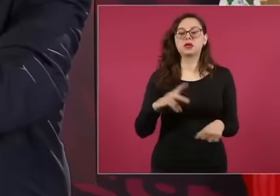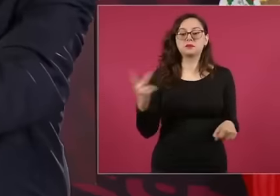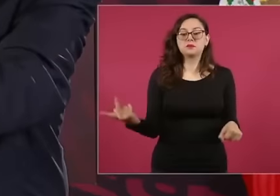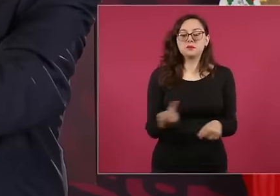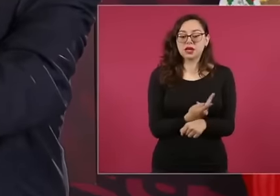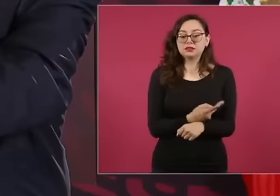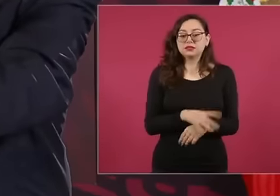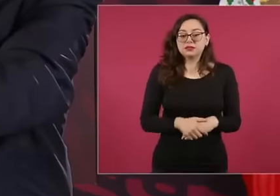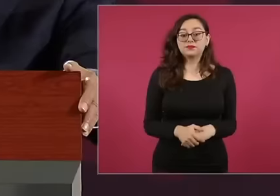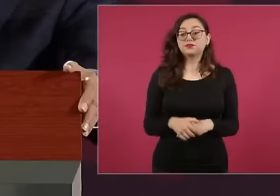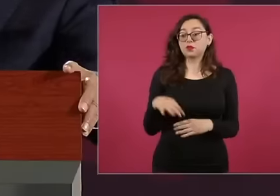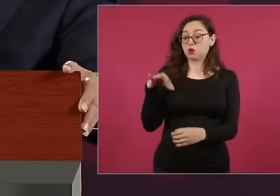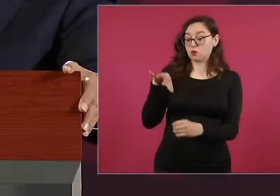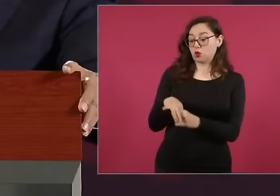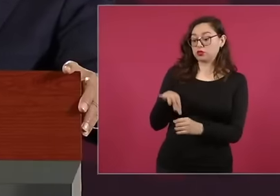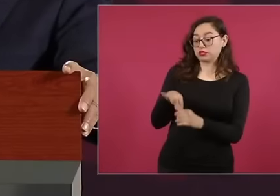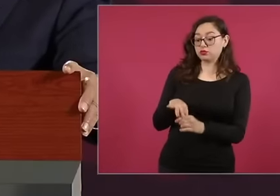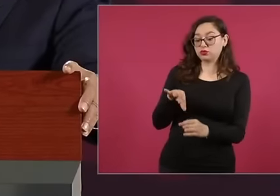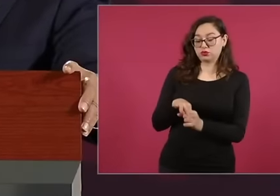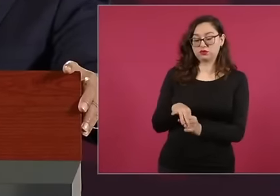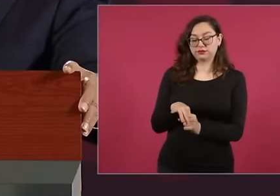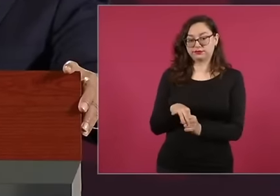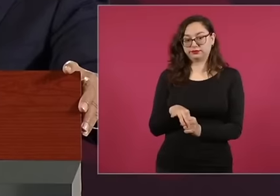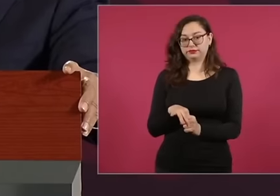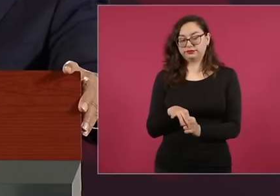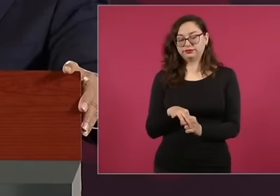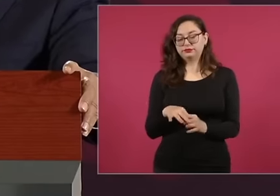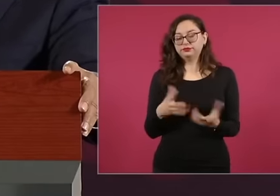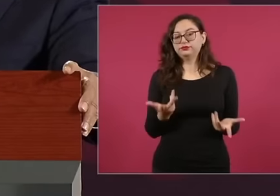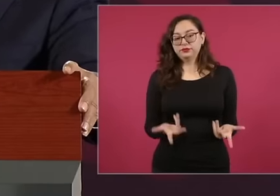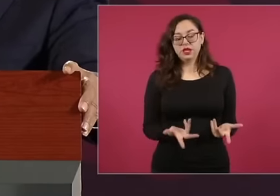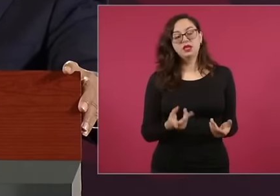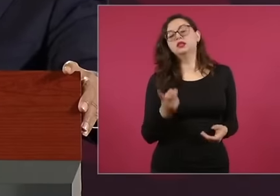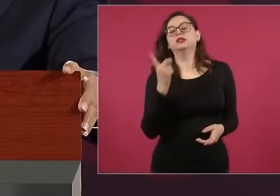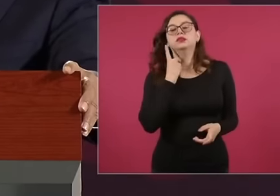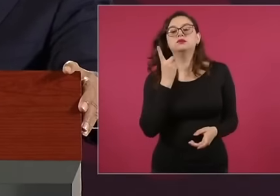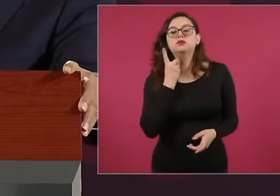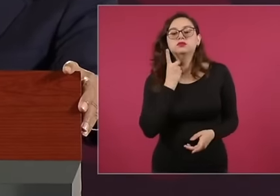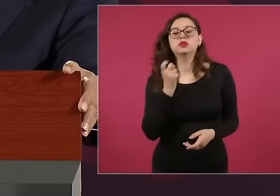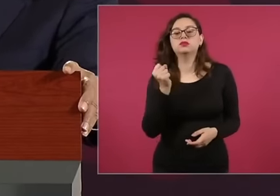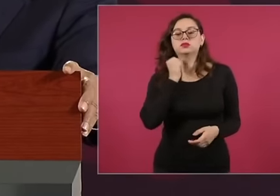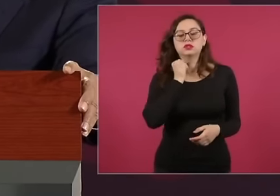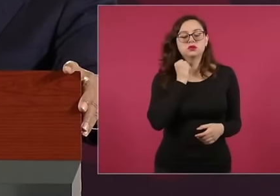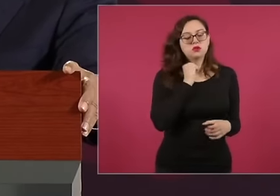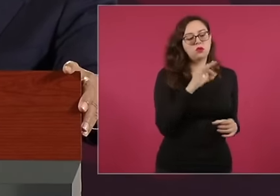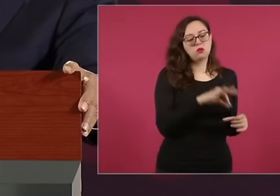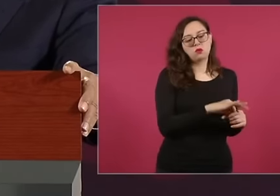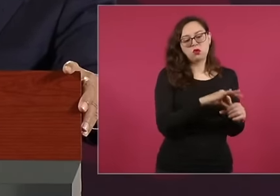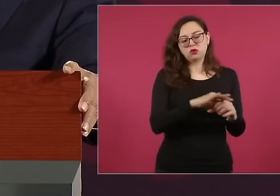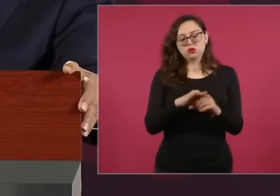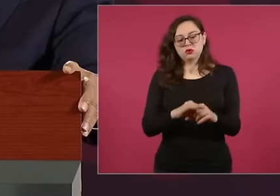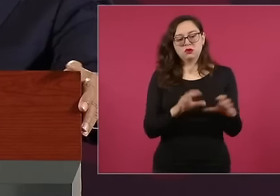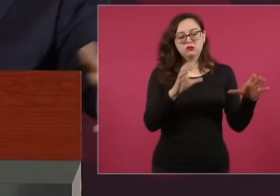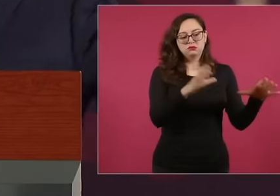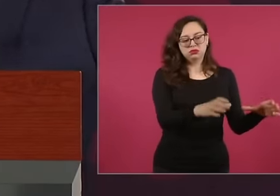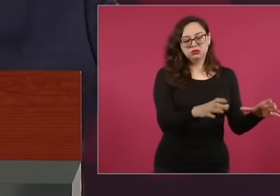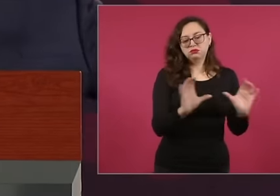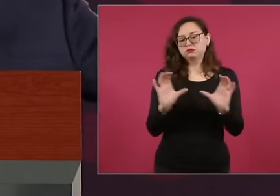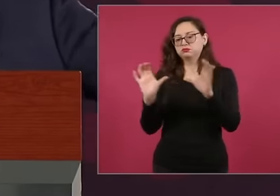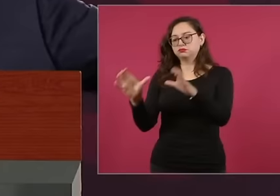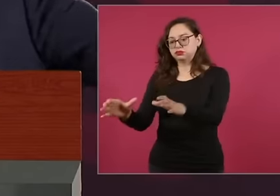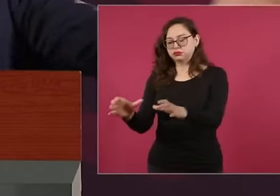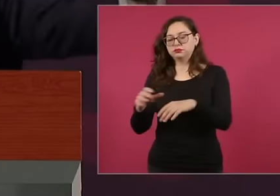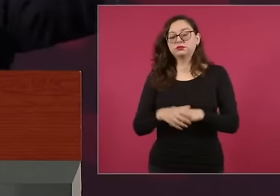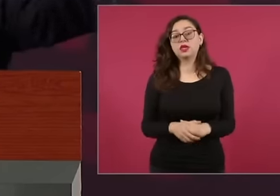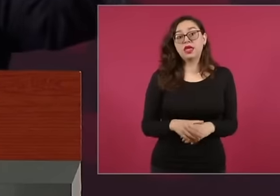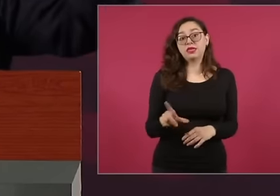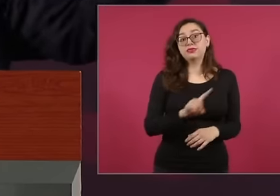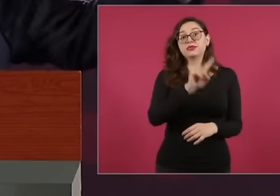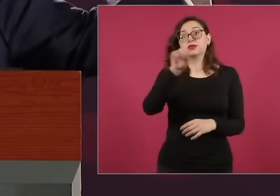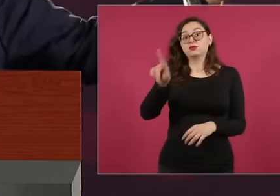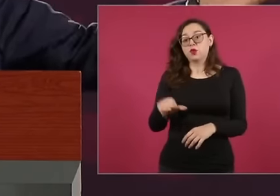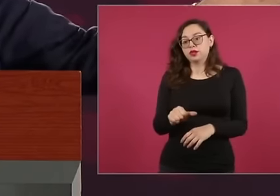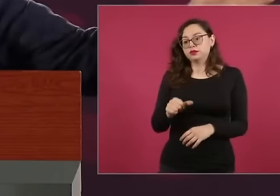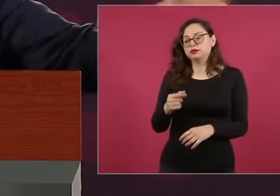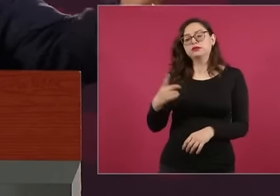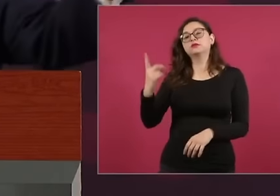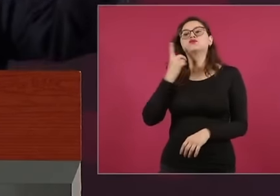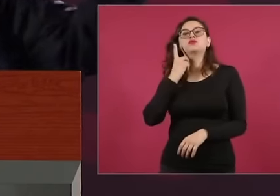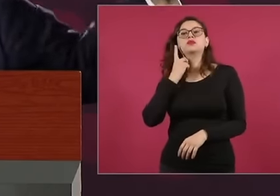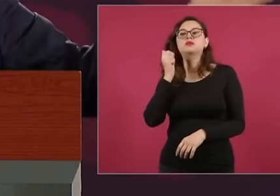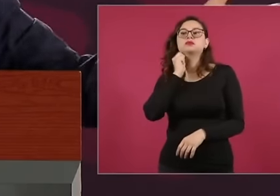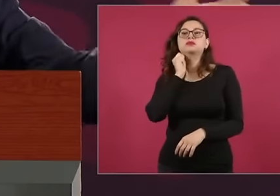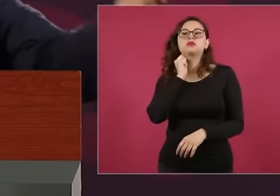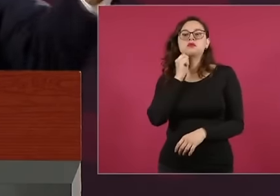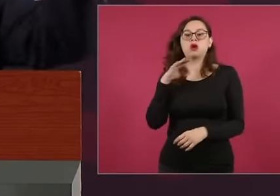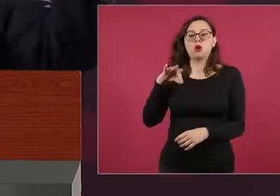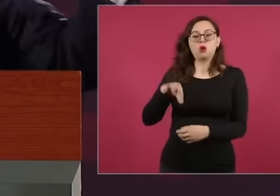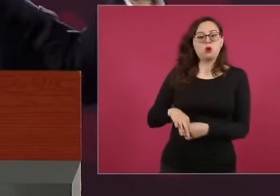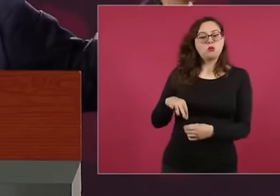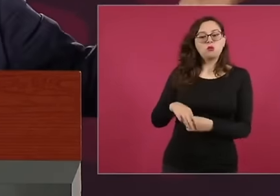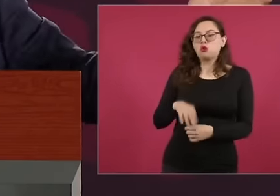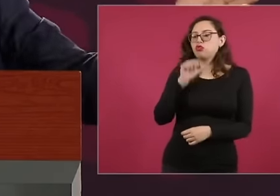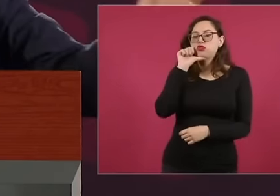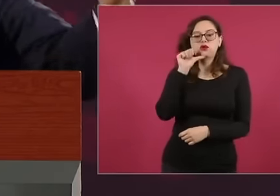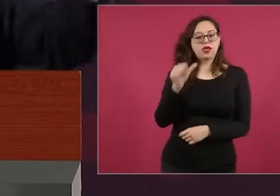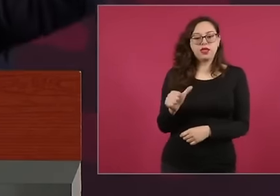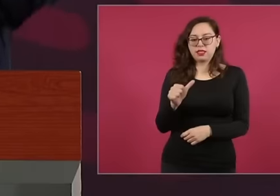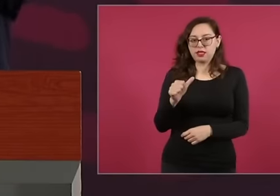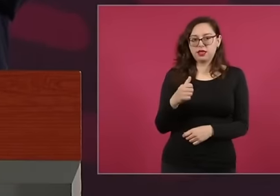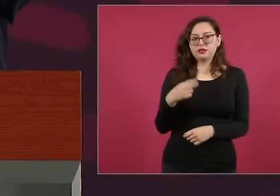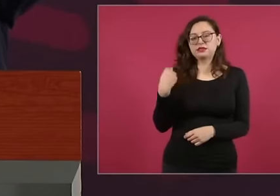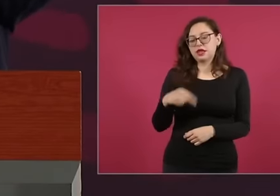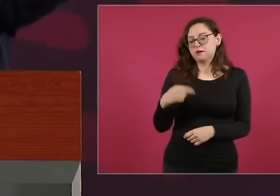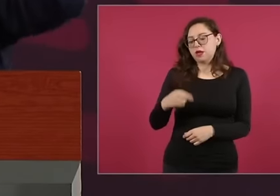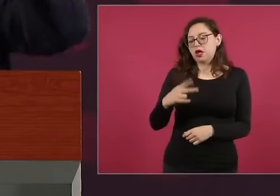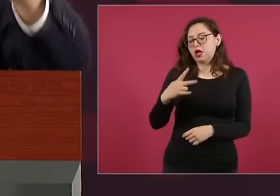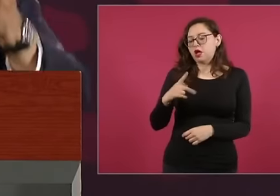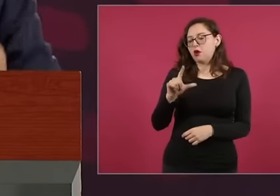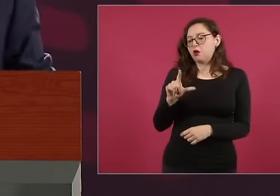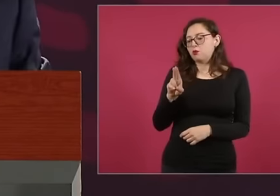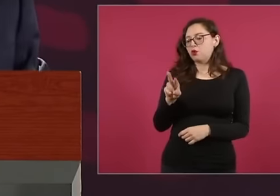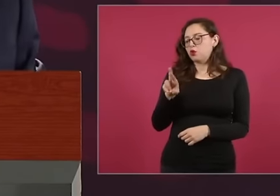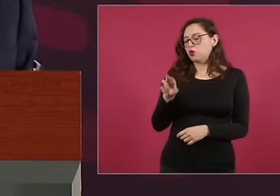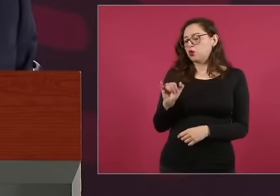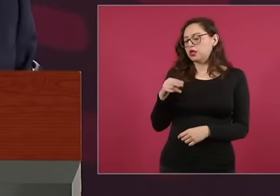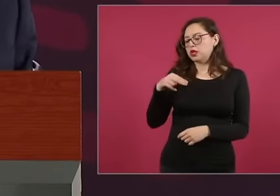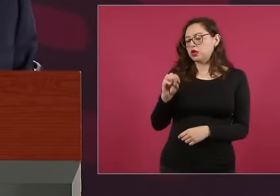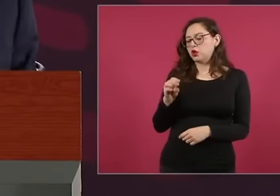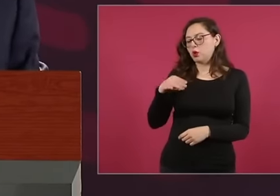distribute multi-members and this has been done when it was convenient for them, the law was applied